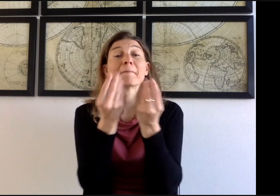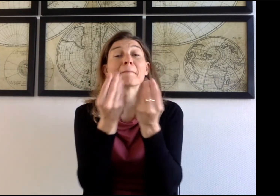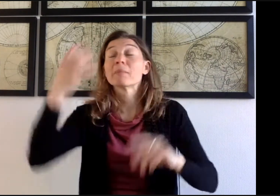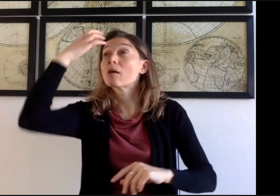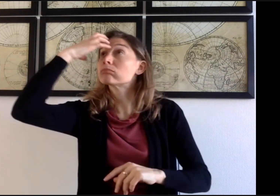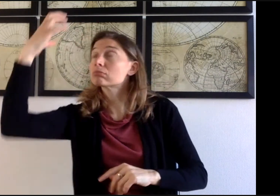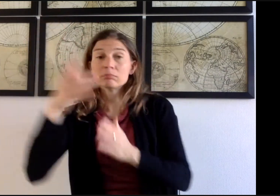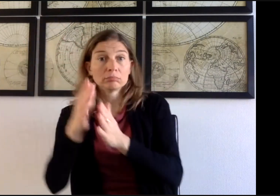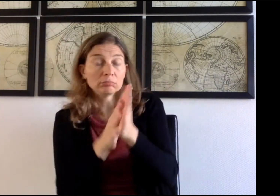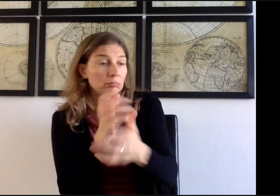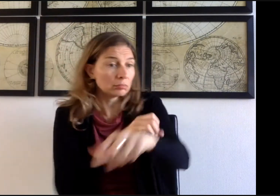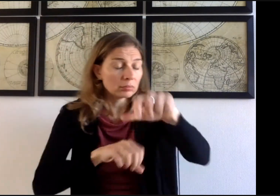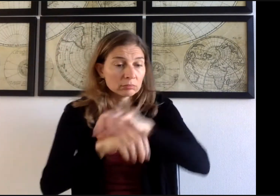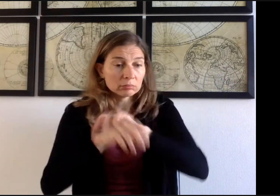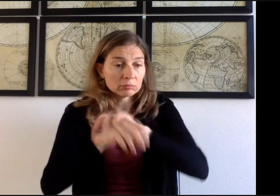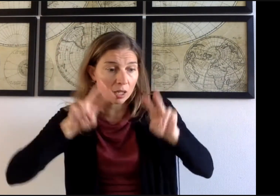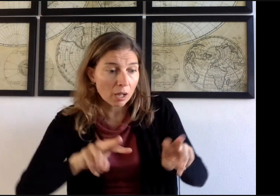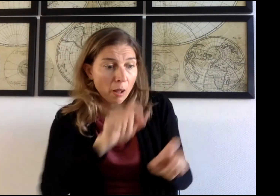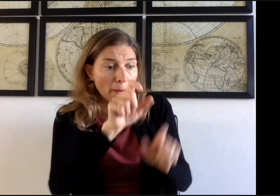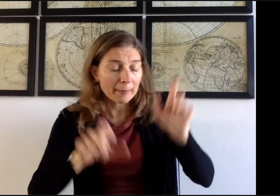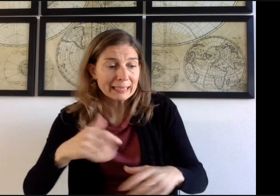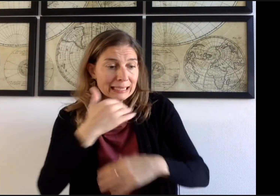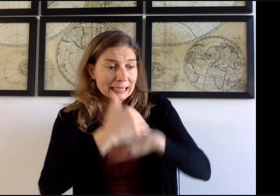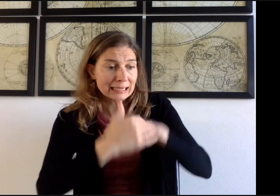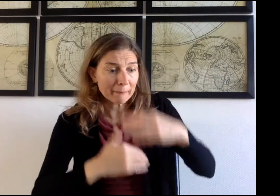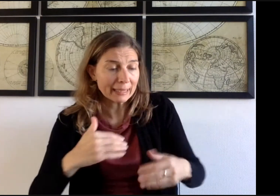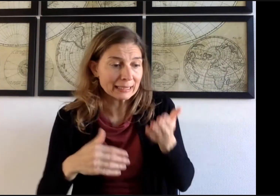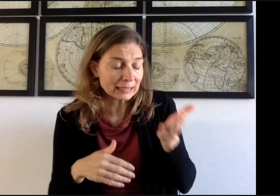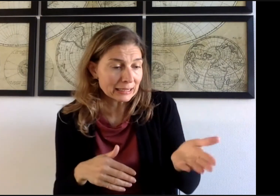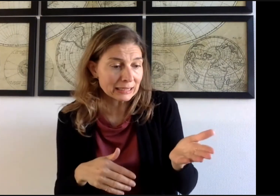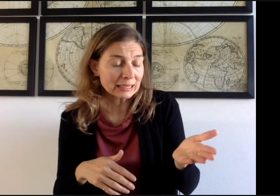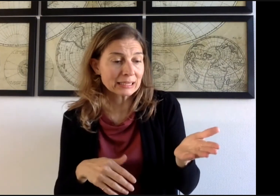Sorry, just to break the floor. Giampiero, could you mute yourself?